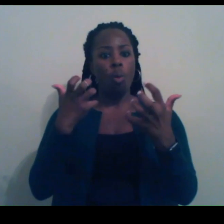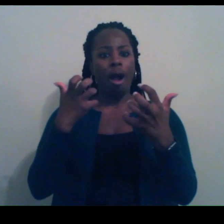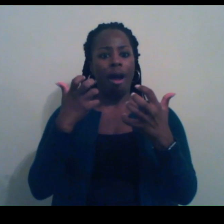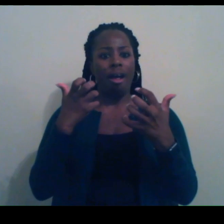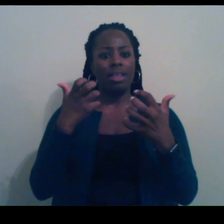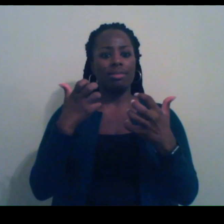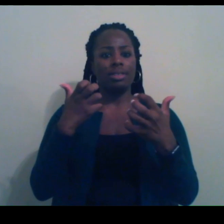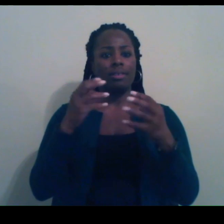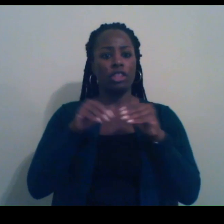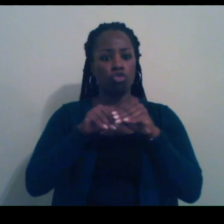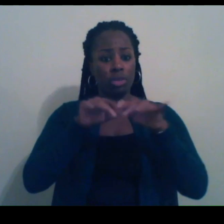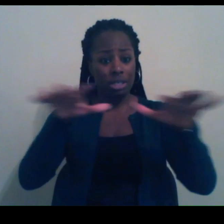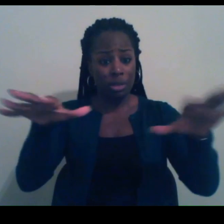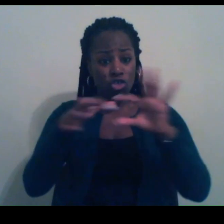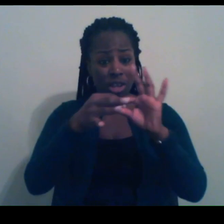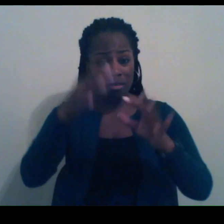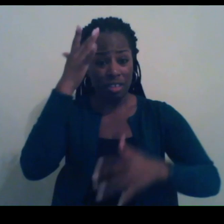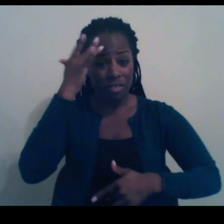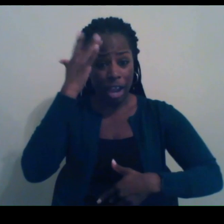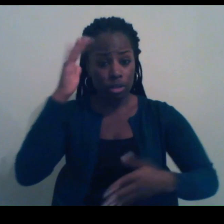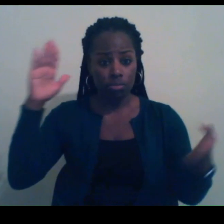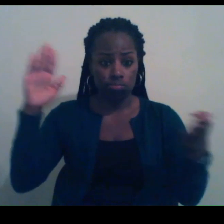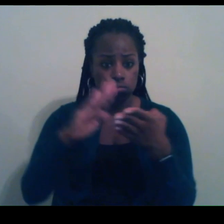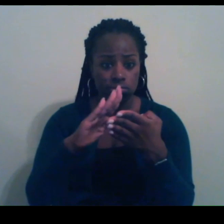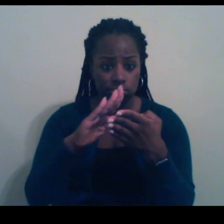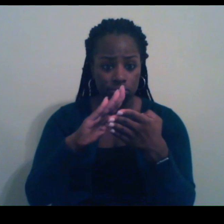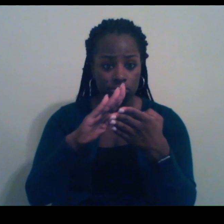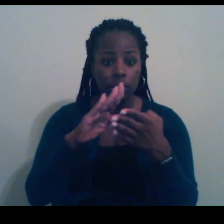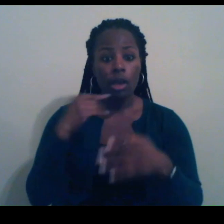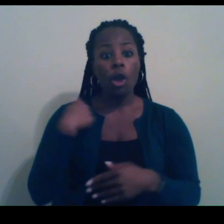on that right now we're still working very hard in trying to contain these